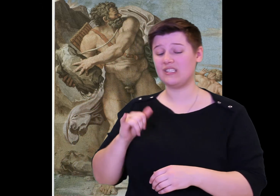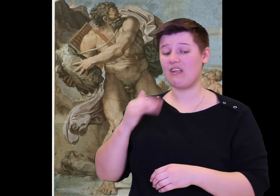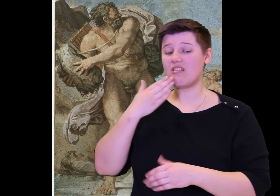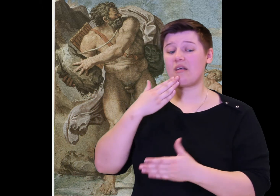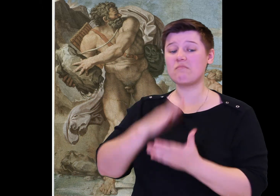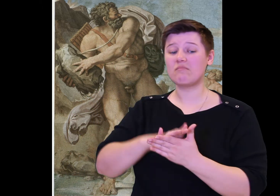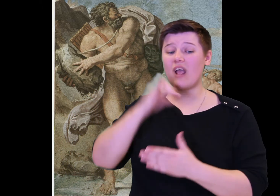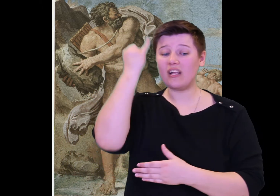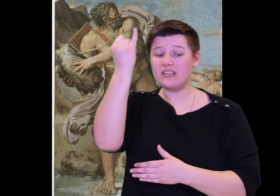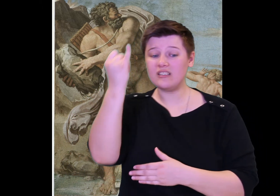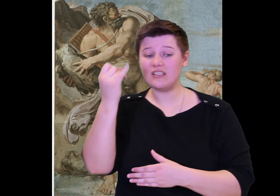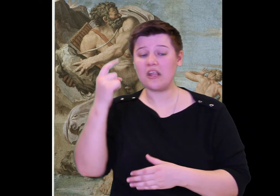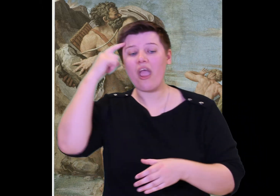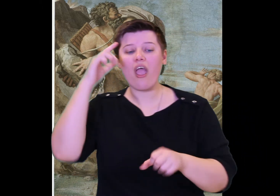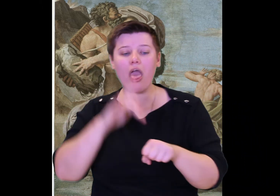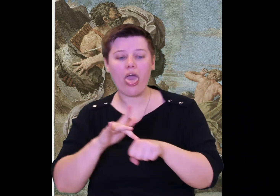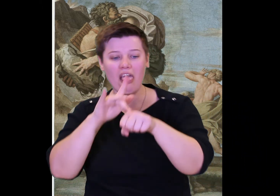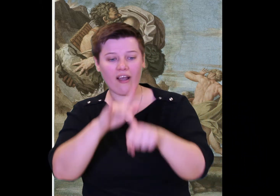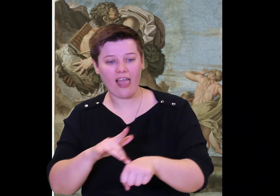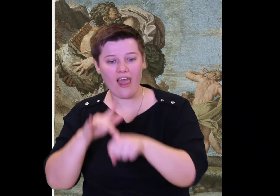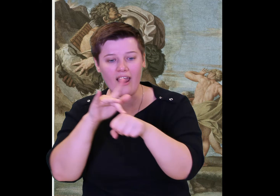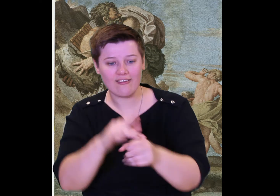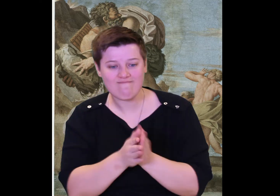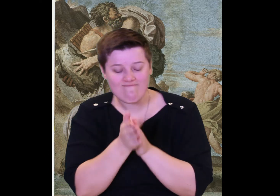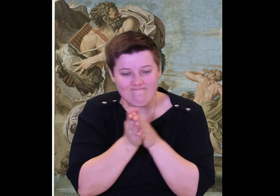how much gold.'